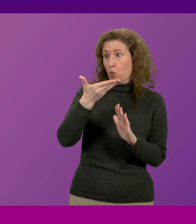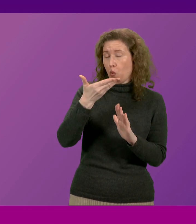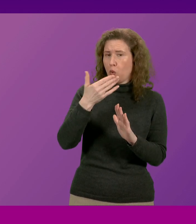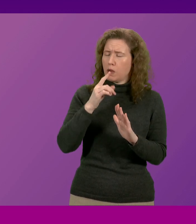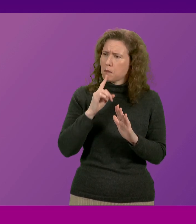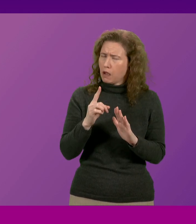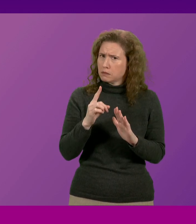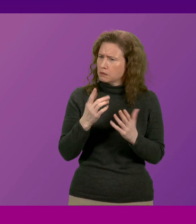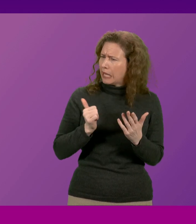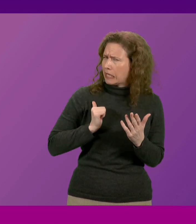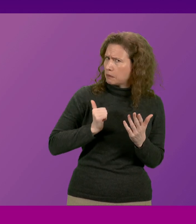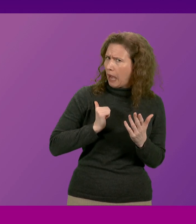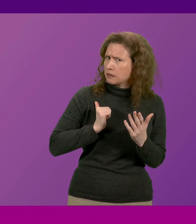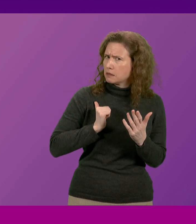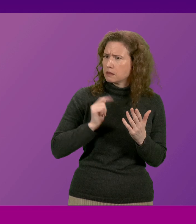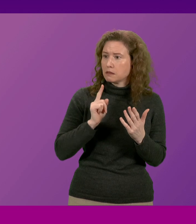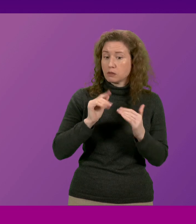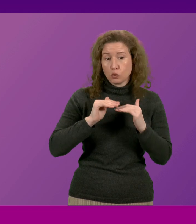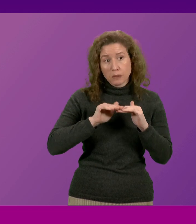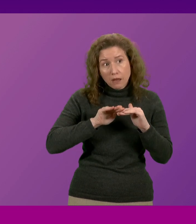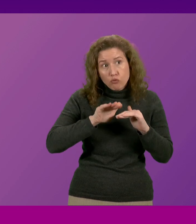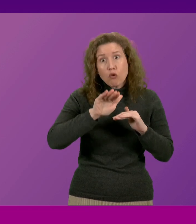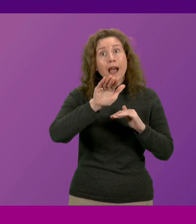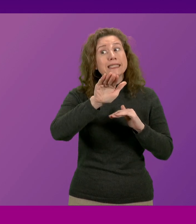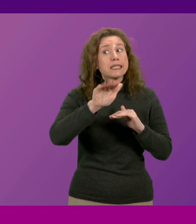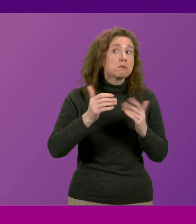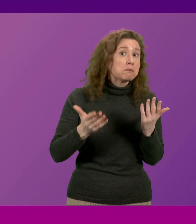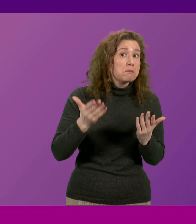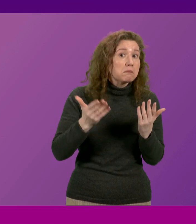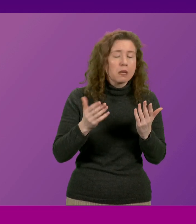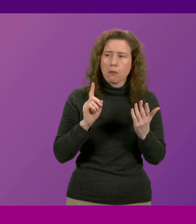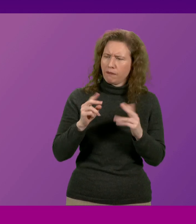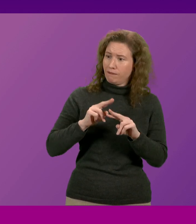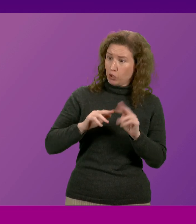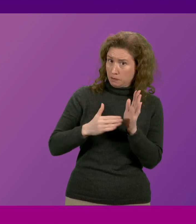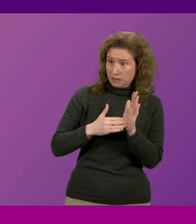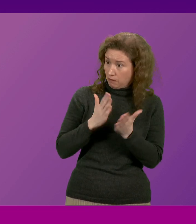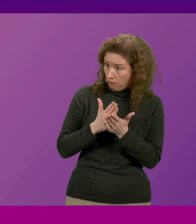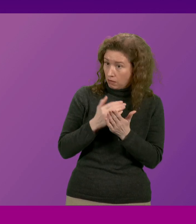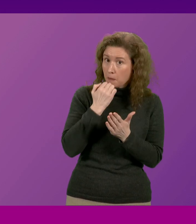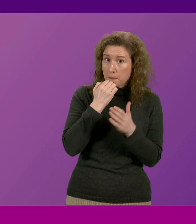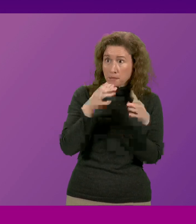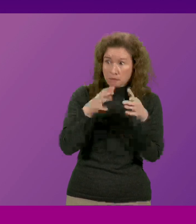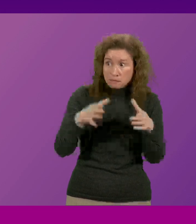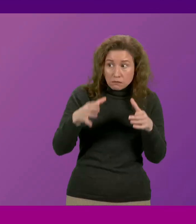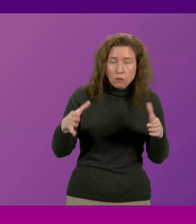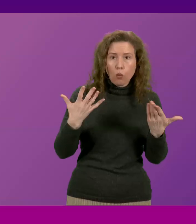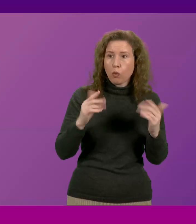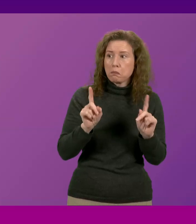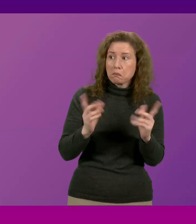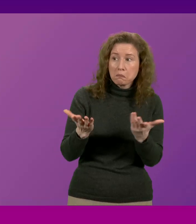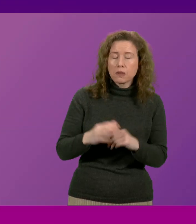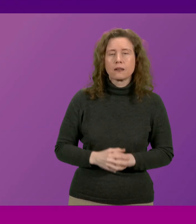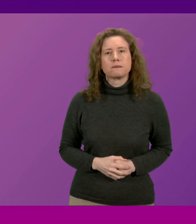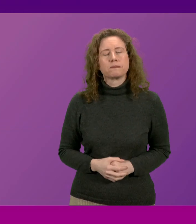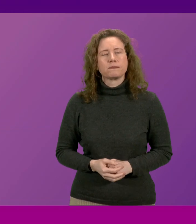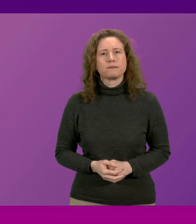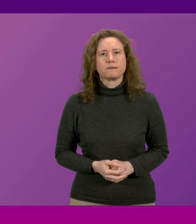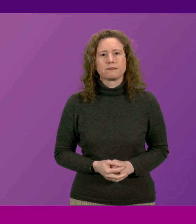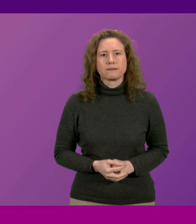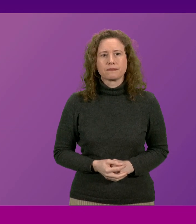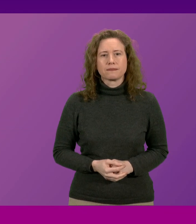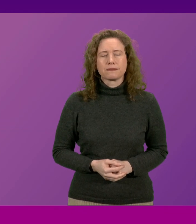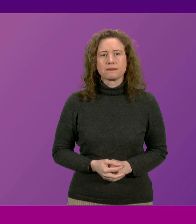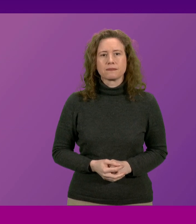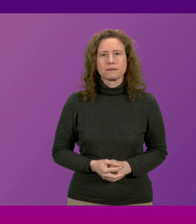at the very least, they should be rising. Are they rising, First Minister?